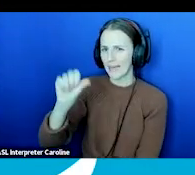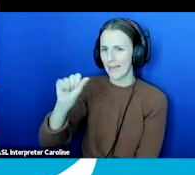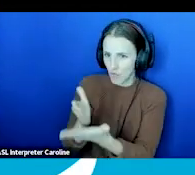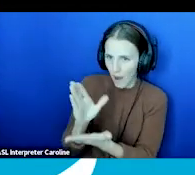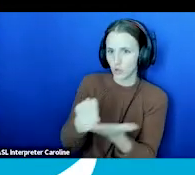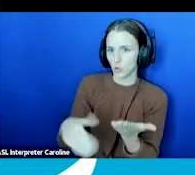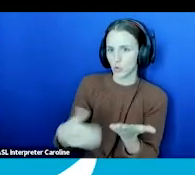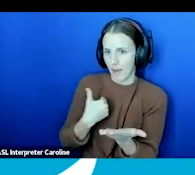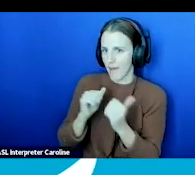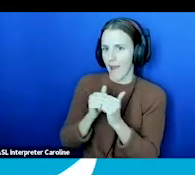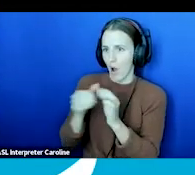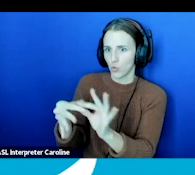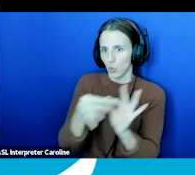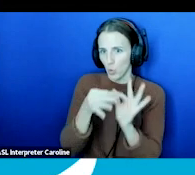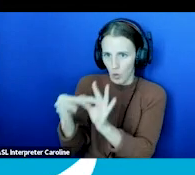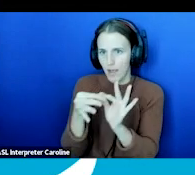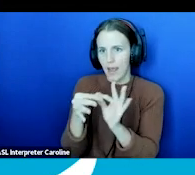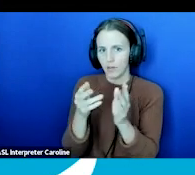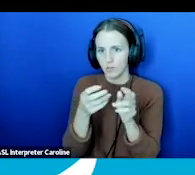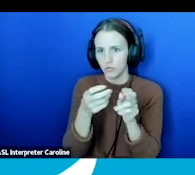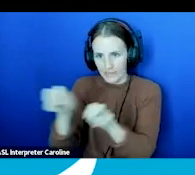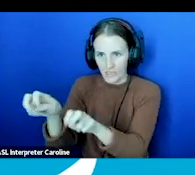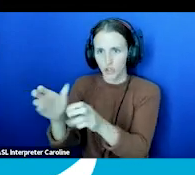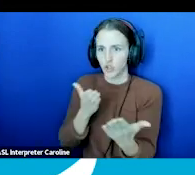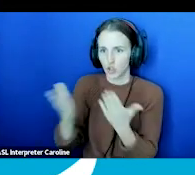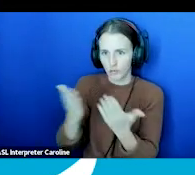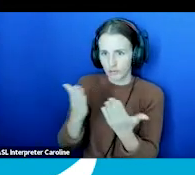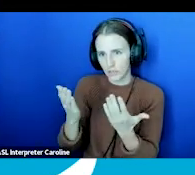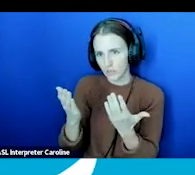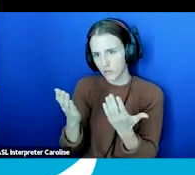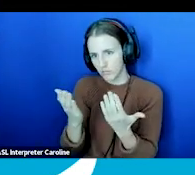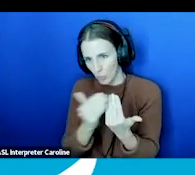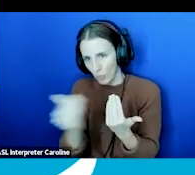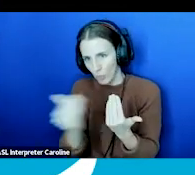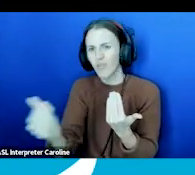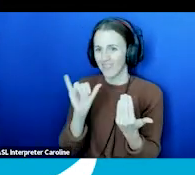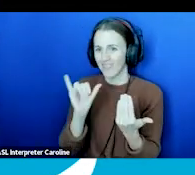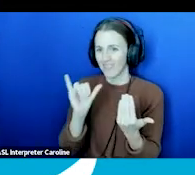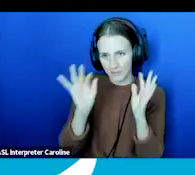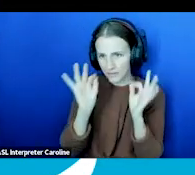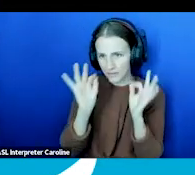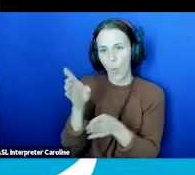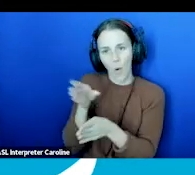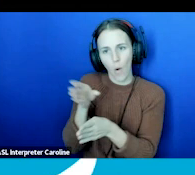AND HAVE OPEN CONVERSATIONS ABOUT WHAT RIGHTS THE STUDENTS HAVE AND HOW TO TRANSITION